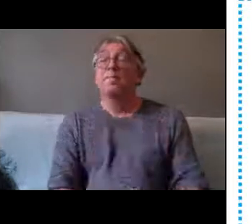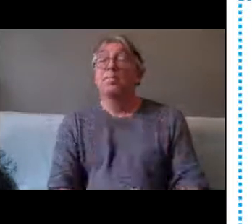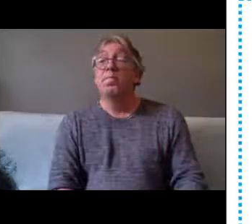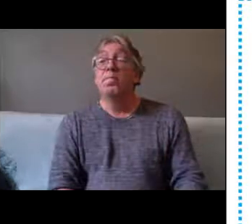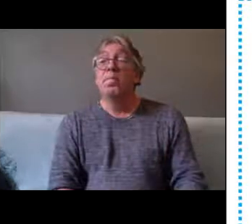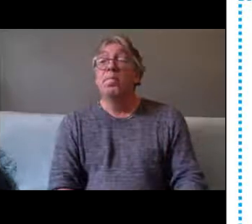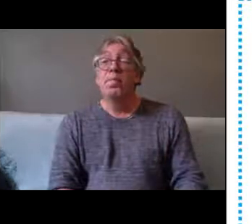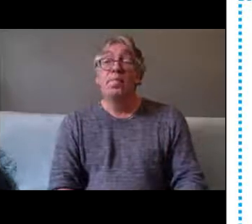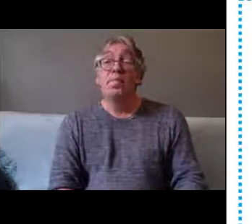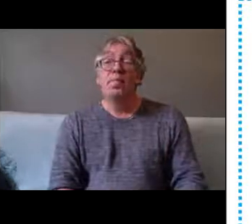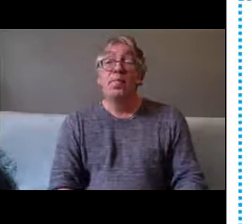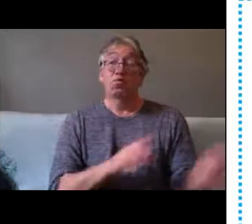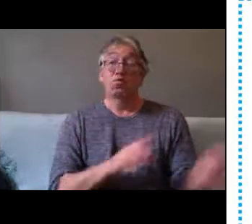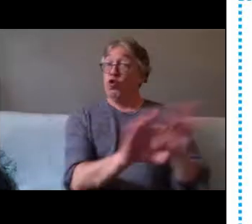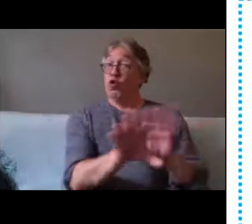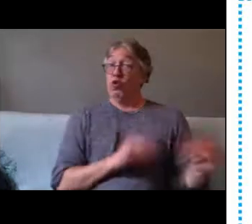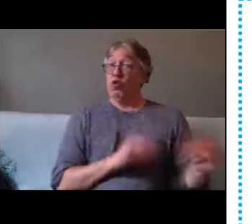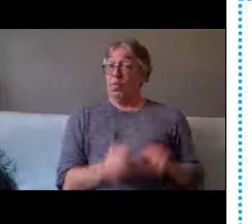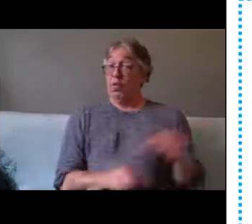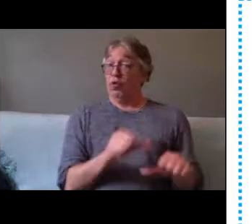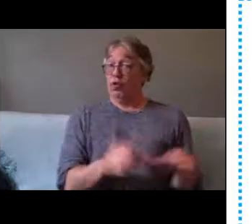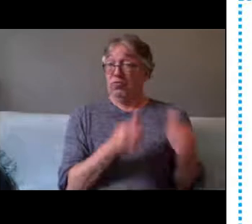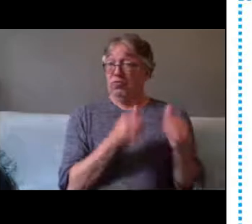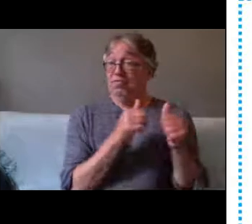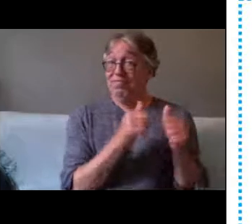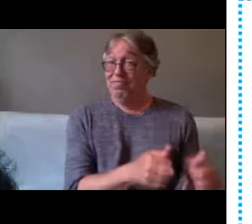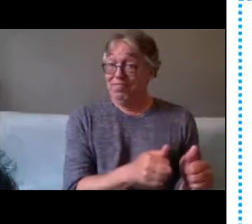And that's what makes the UNV programme unique.